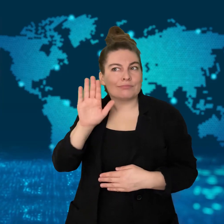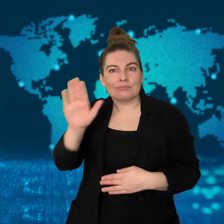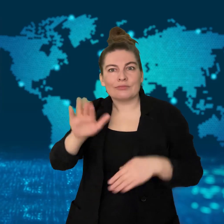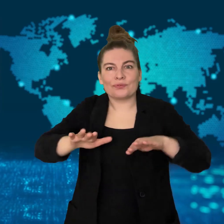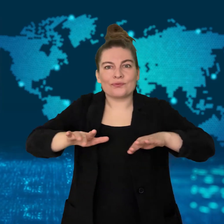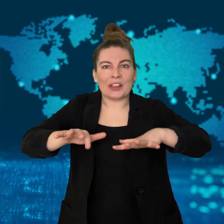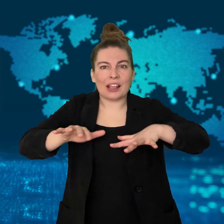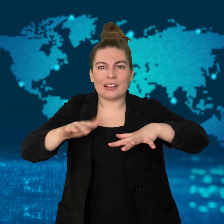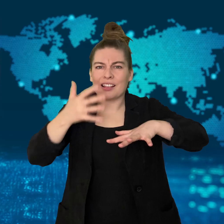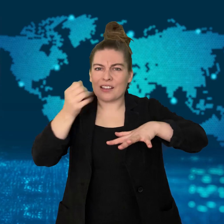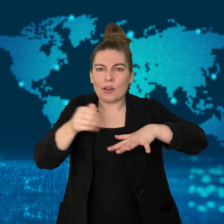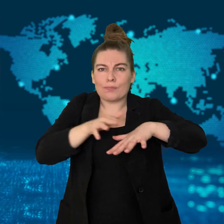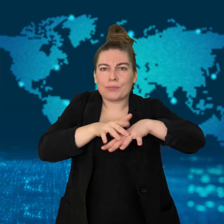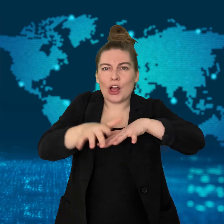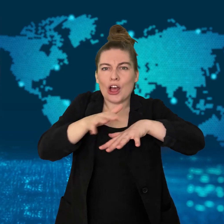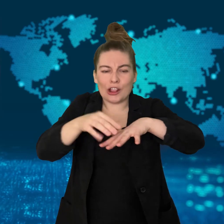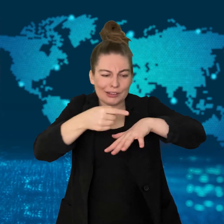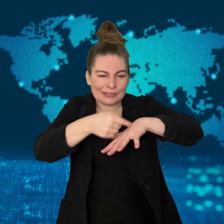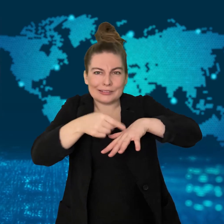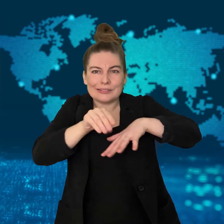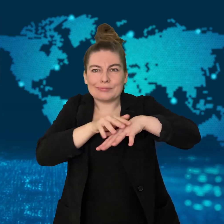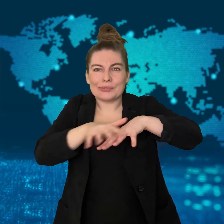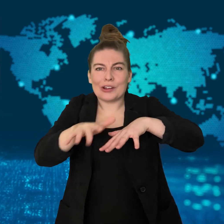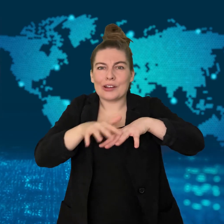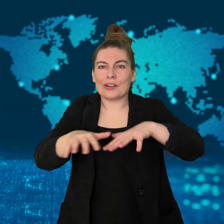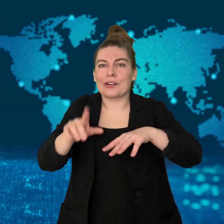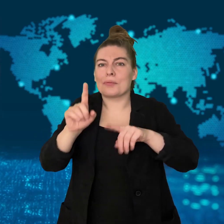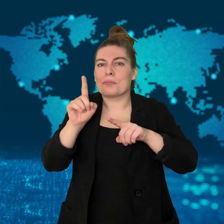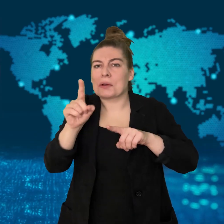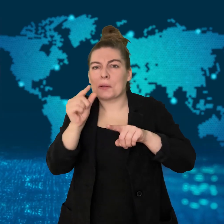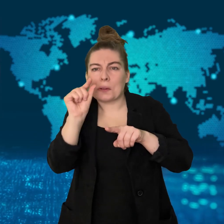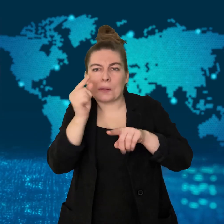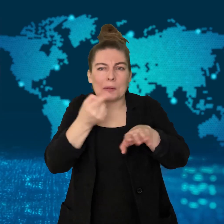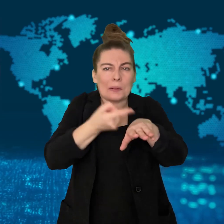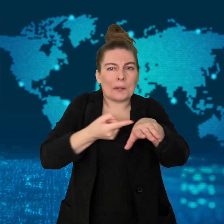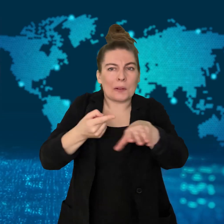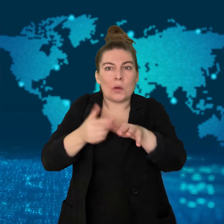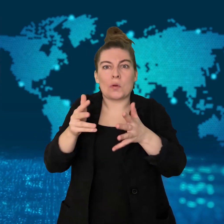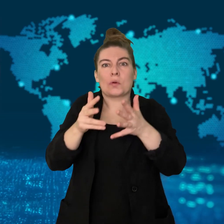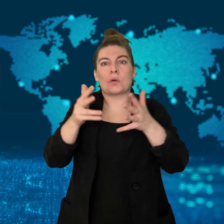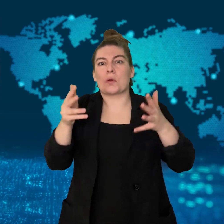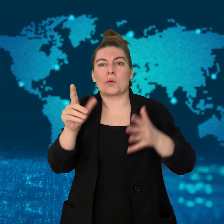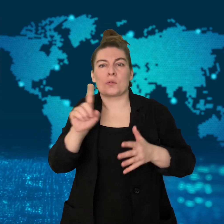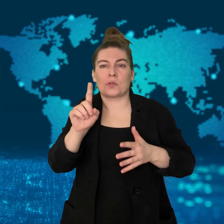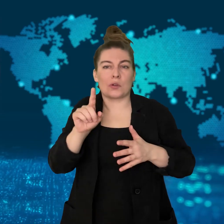he assured people he was fine and had small cuts.